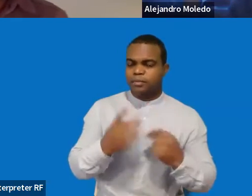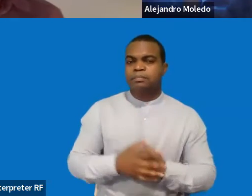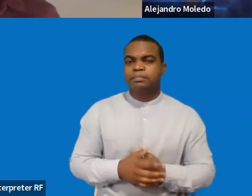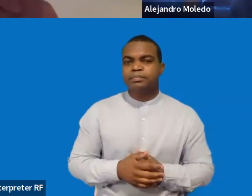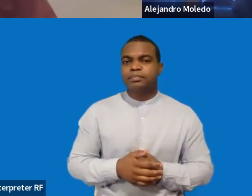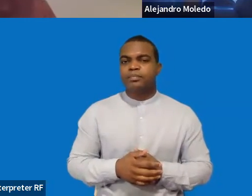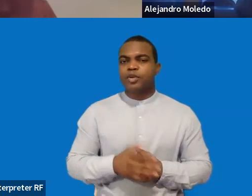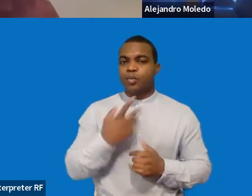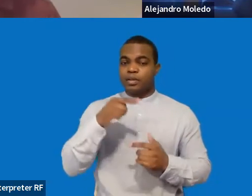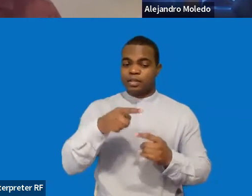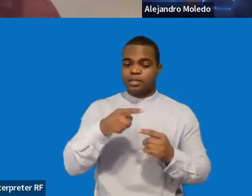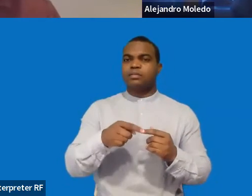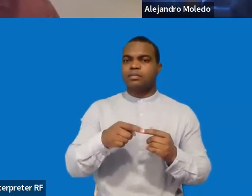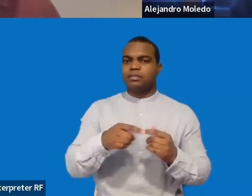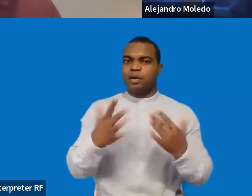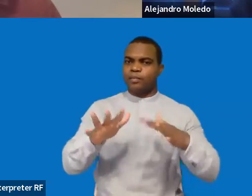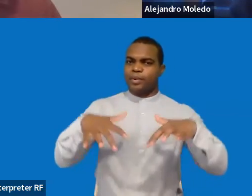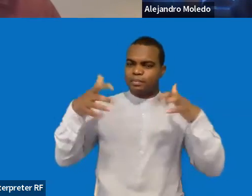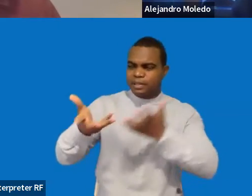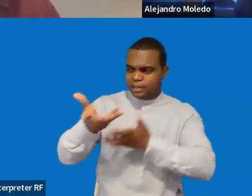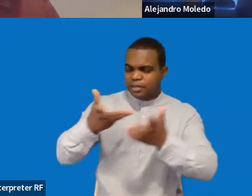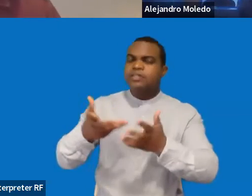but certain member states are already raising concerns